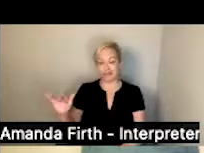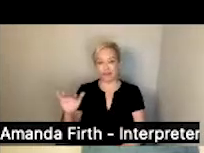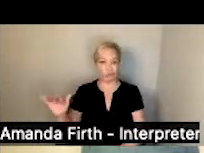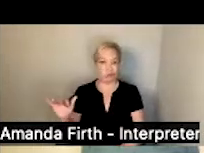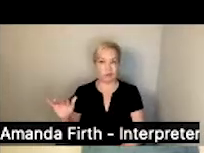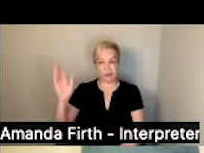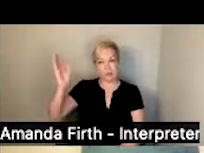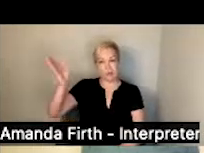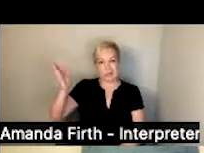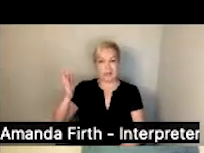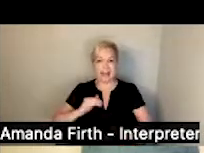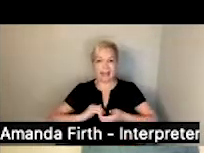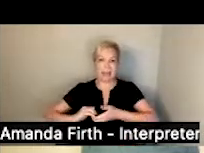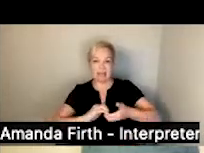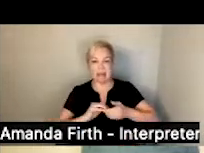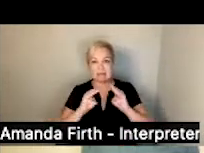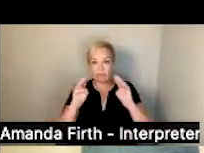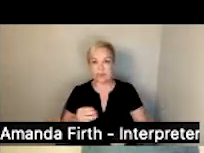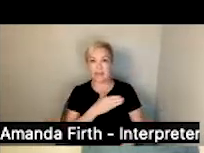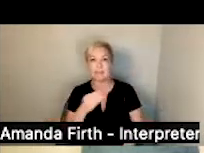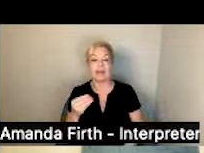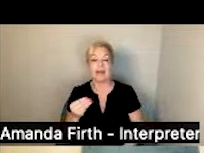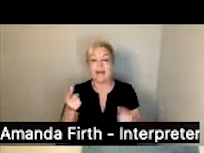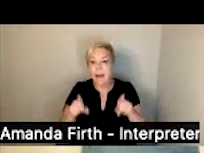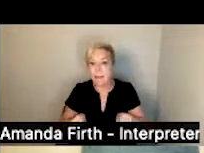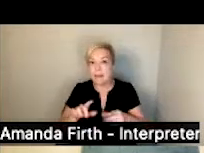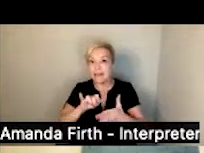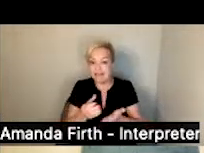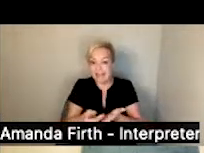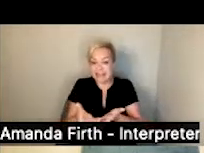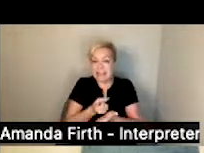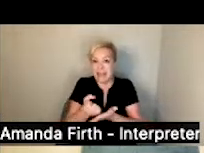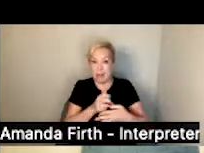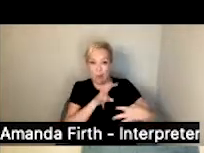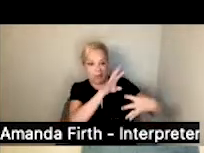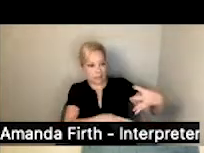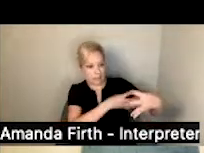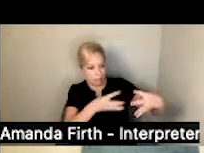and the museum salary spreadsheet started by Art and Museum transparency in 2019.